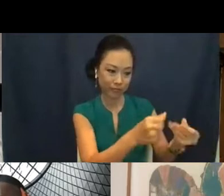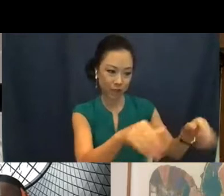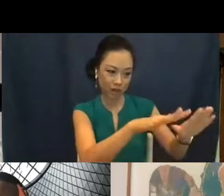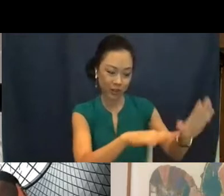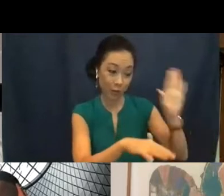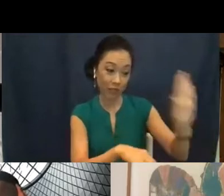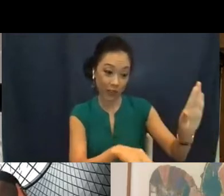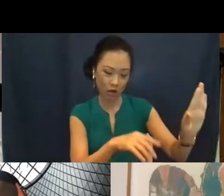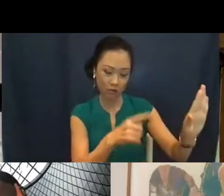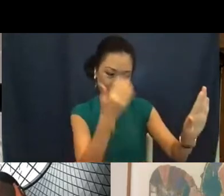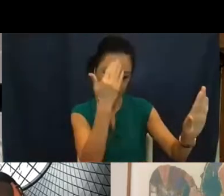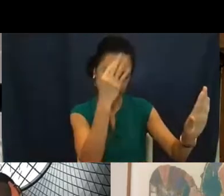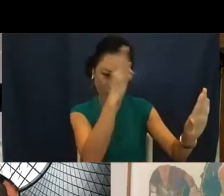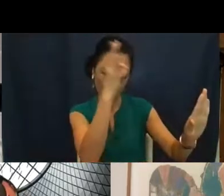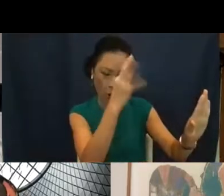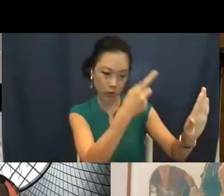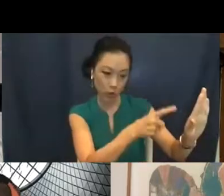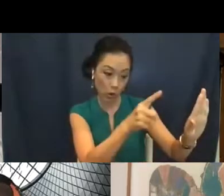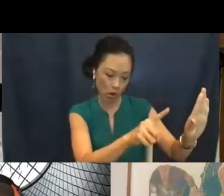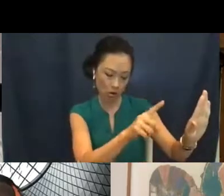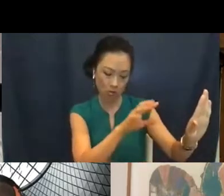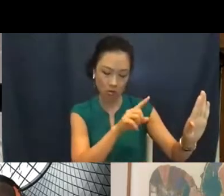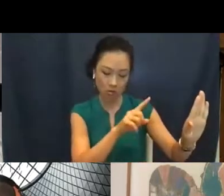in this hemisphere and directly more in the United States,